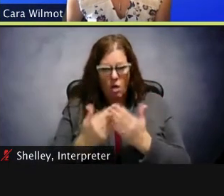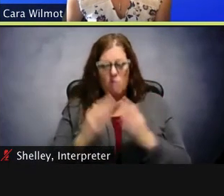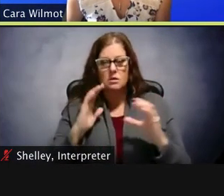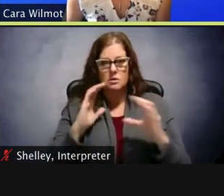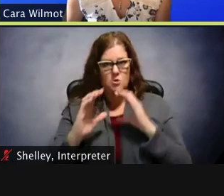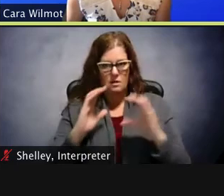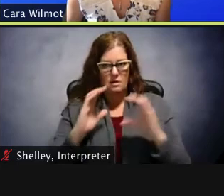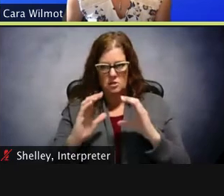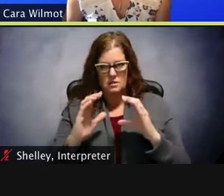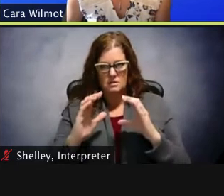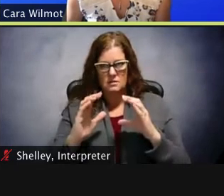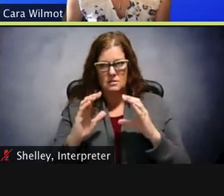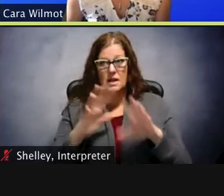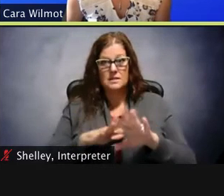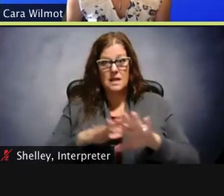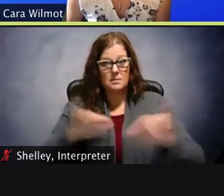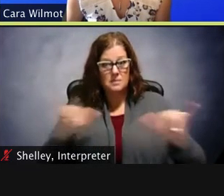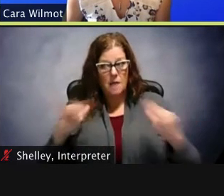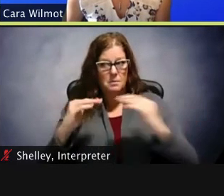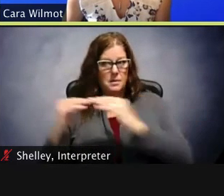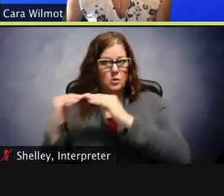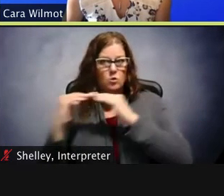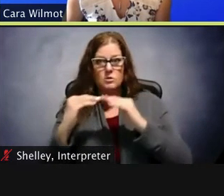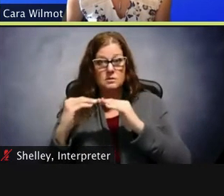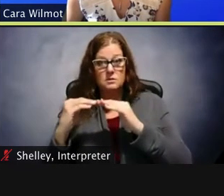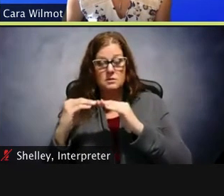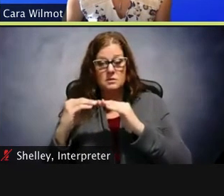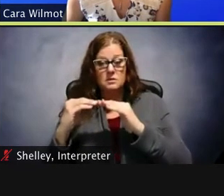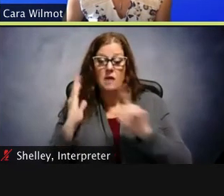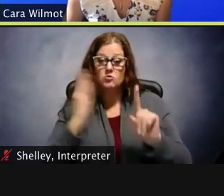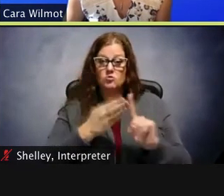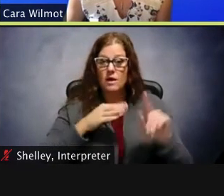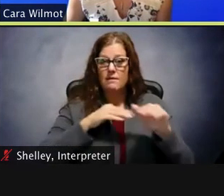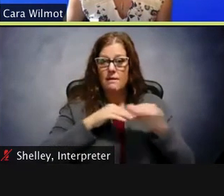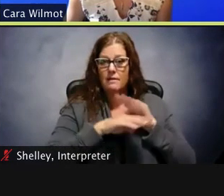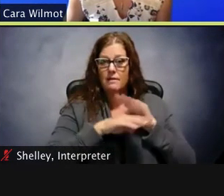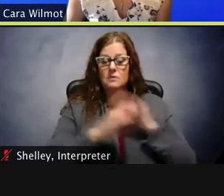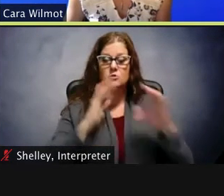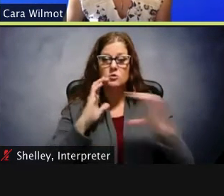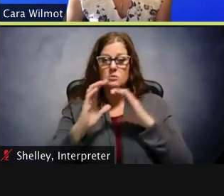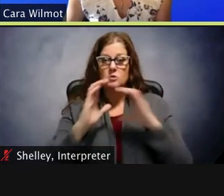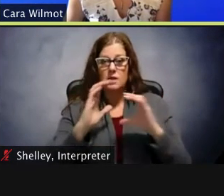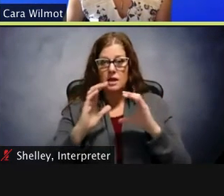at the same time as their peers and direct access to communication with staff and peers.